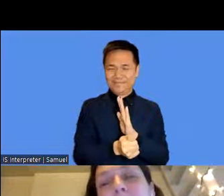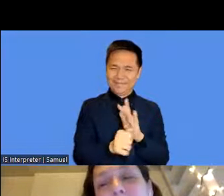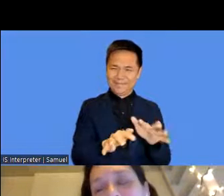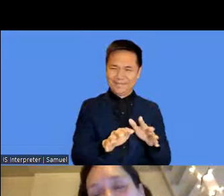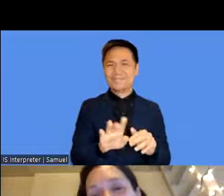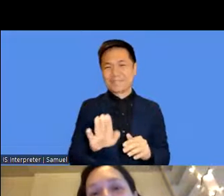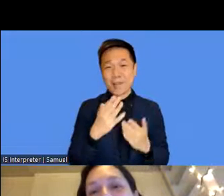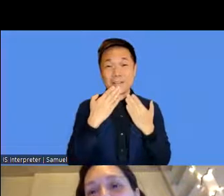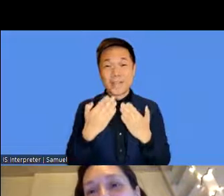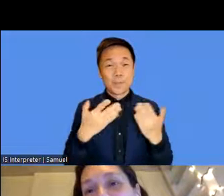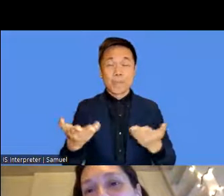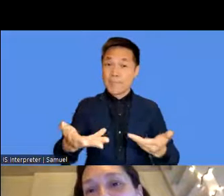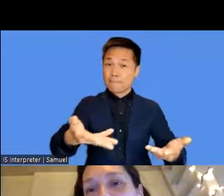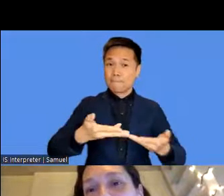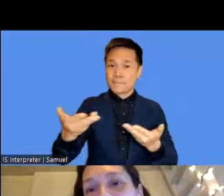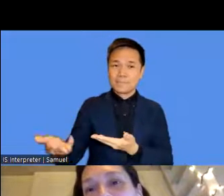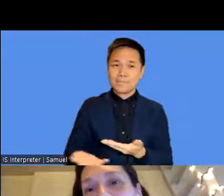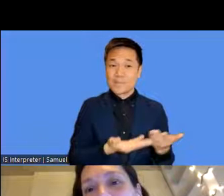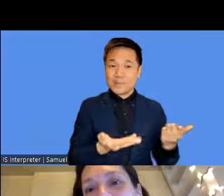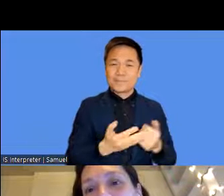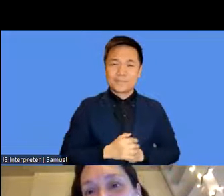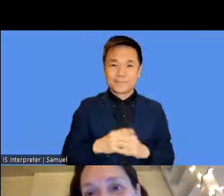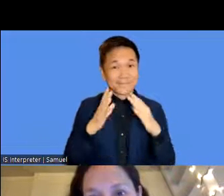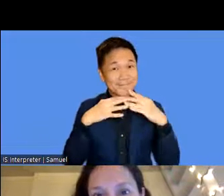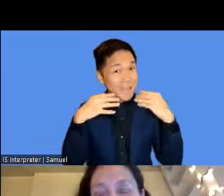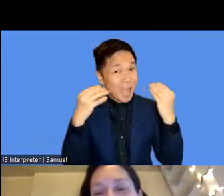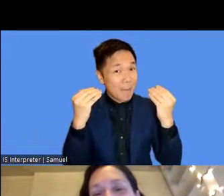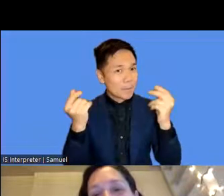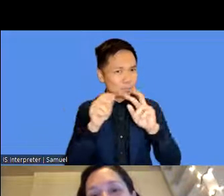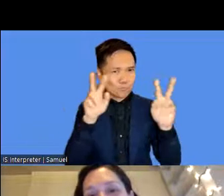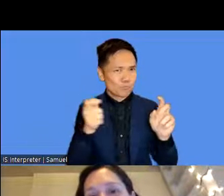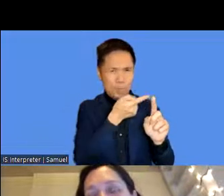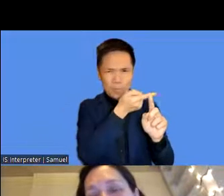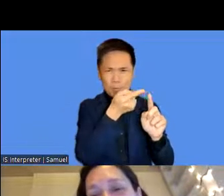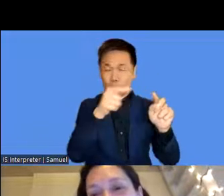And we are very pleased to be here so we can talk about citizen generated data and persons